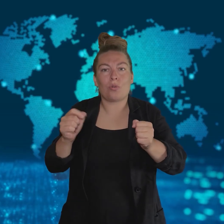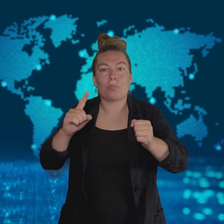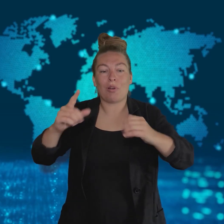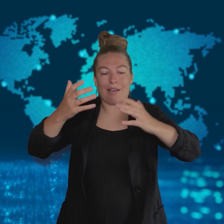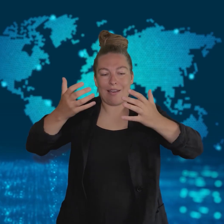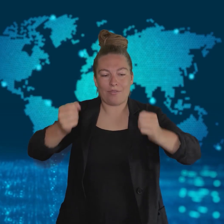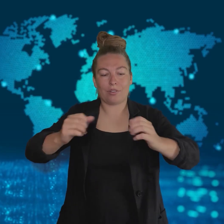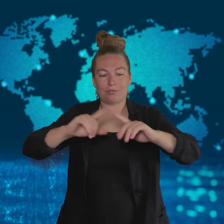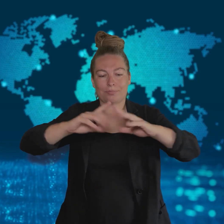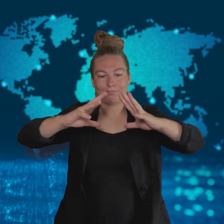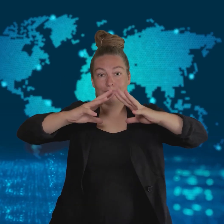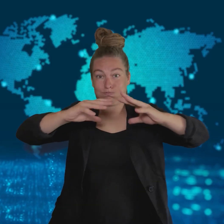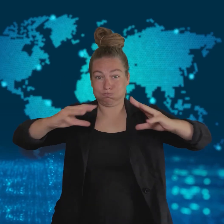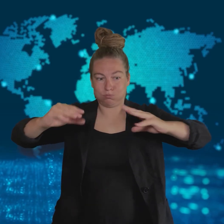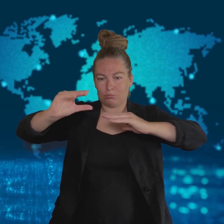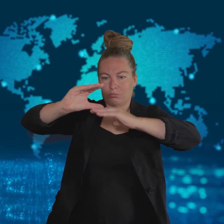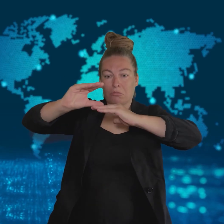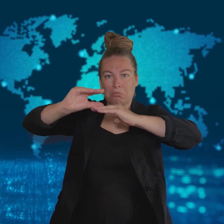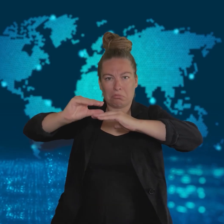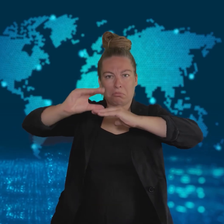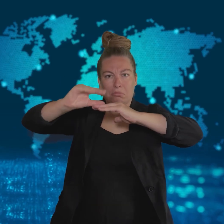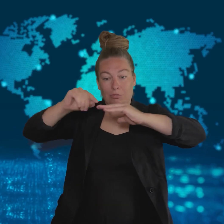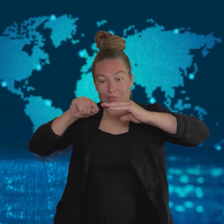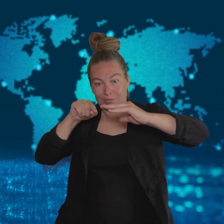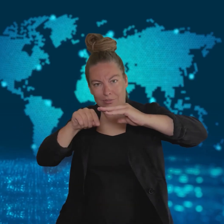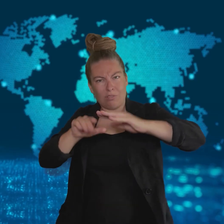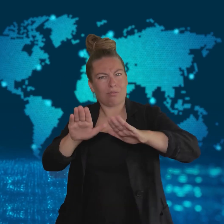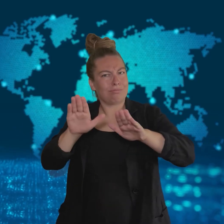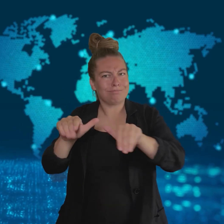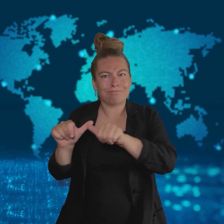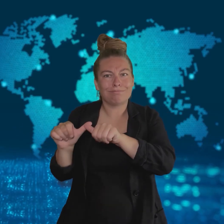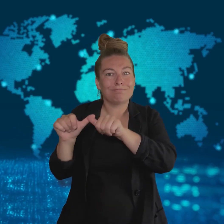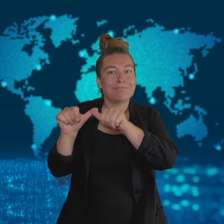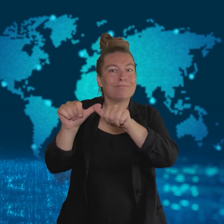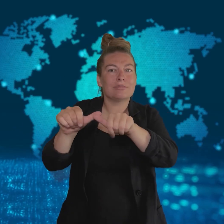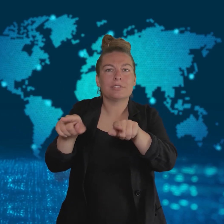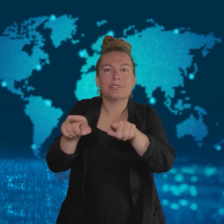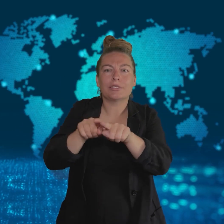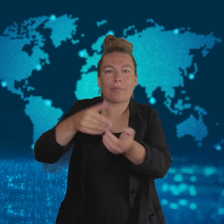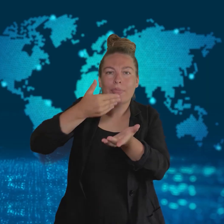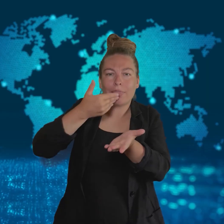According to one scientist, the falling rocks increased.